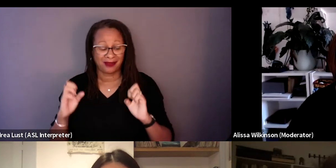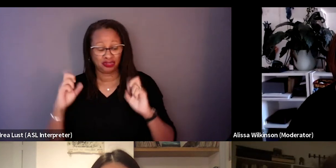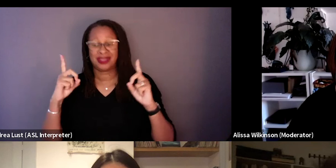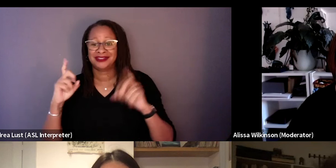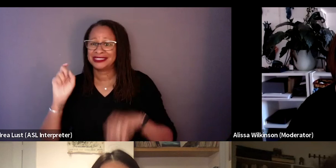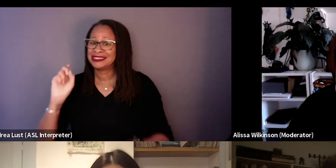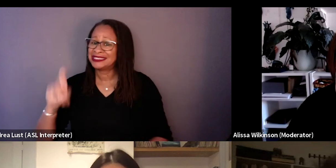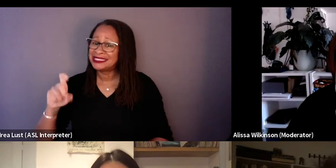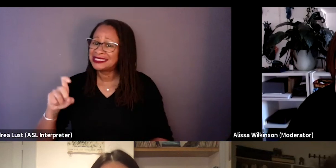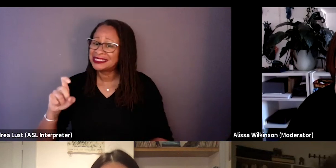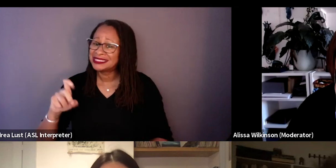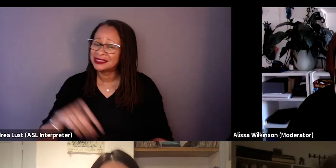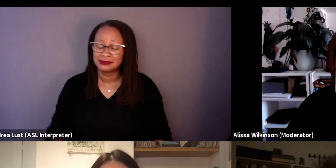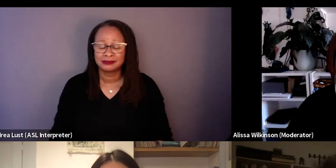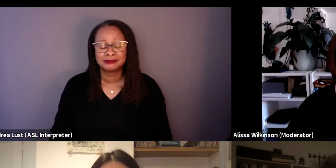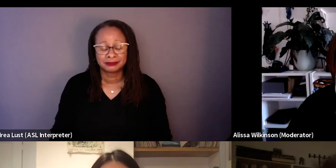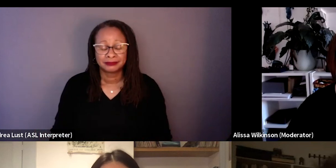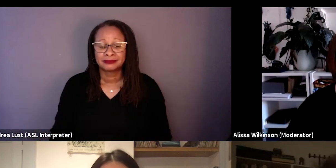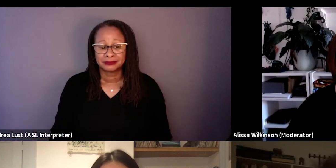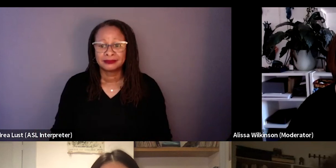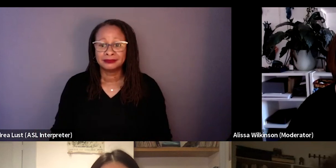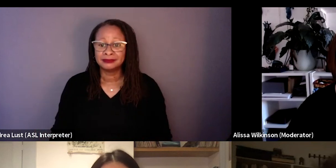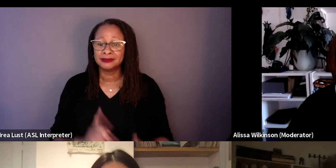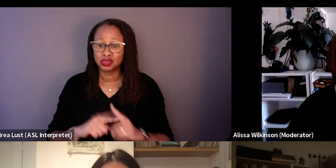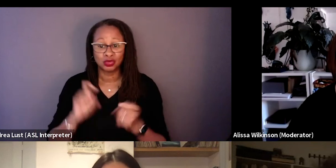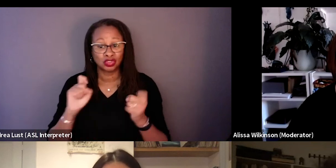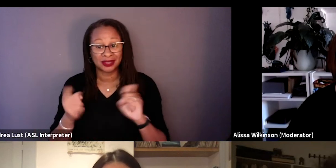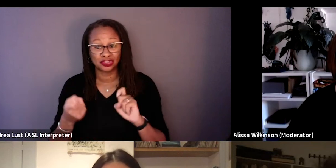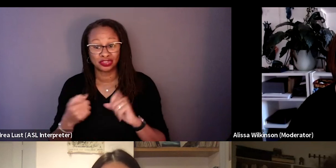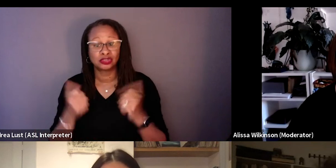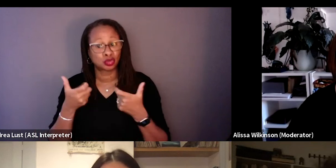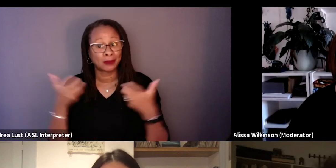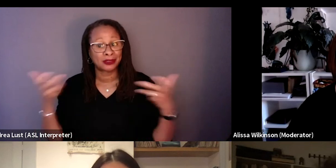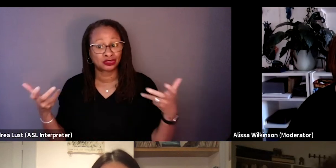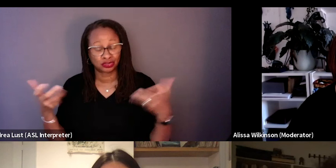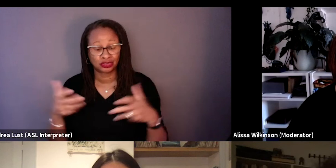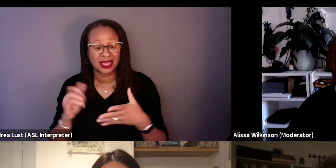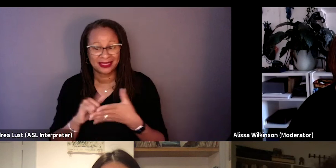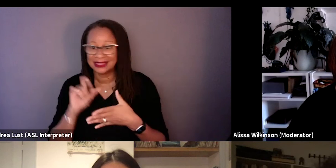in order to, to change so much, which needs to be changed.